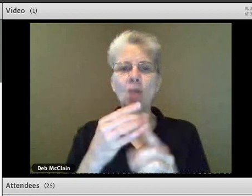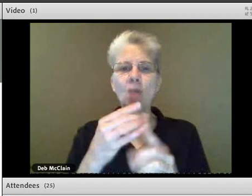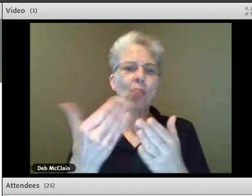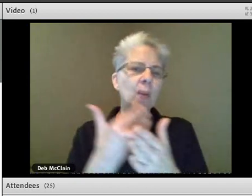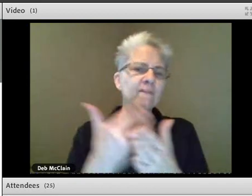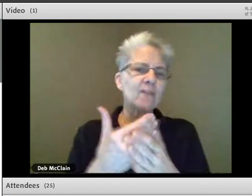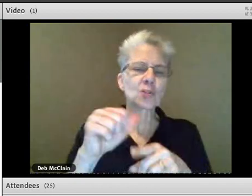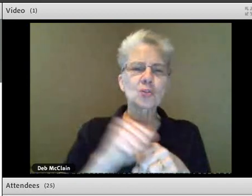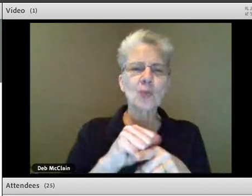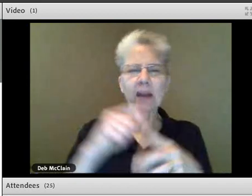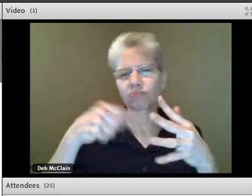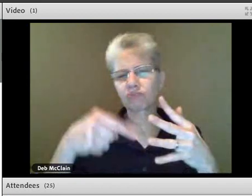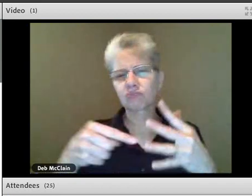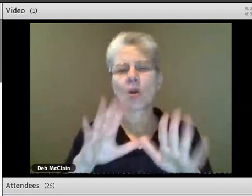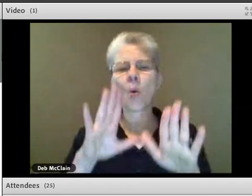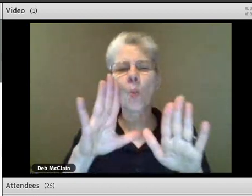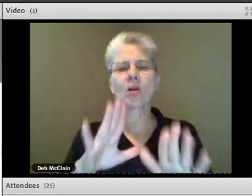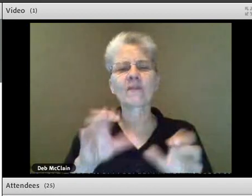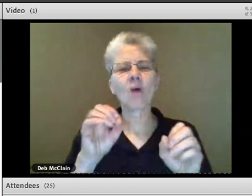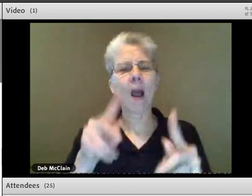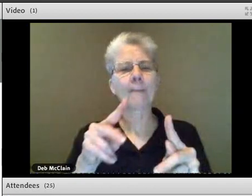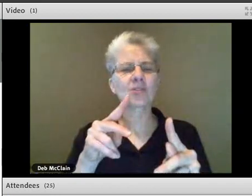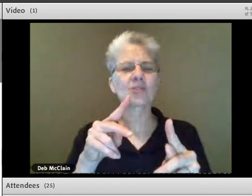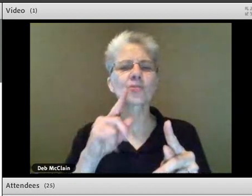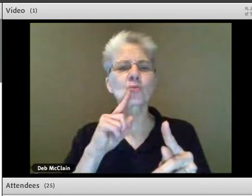Lots of really great options to encourage more collaboration,